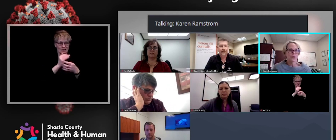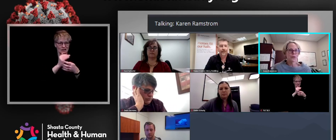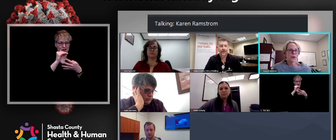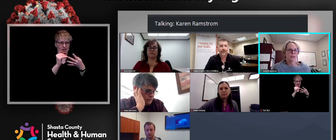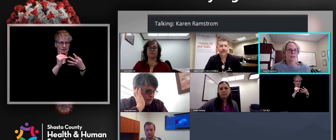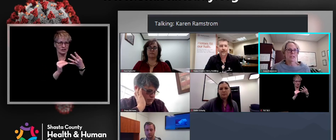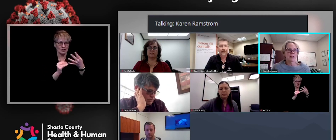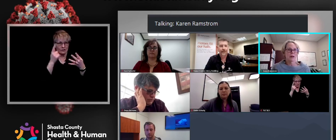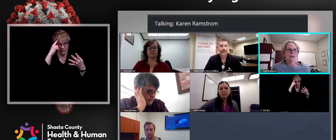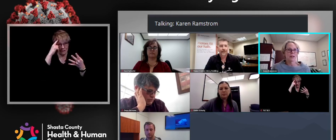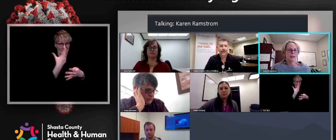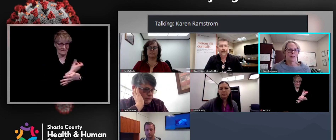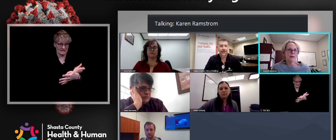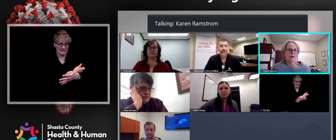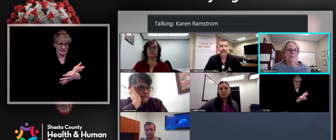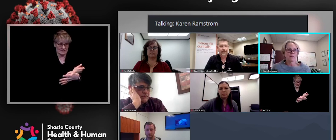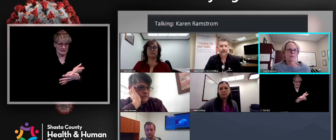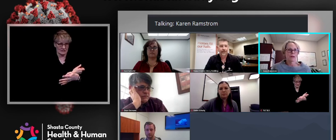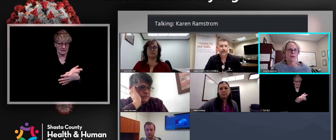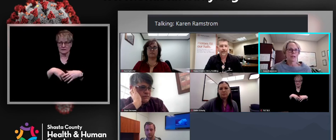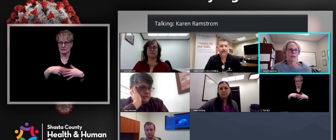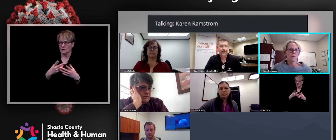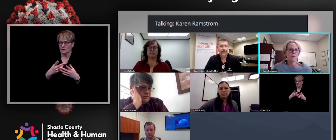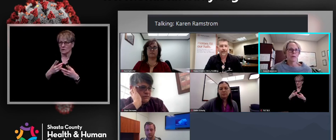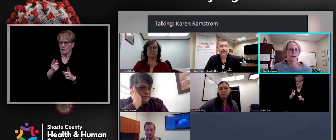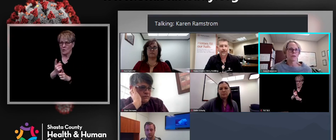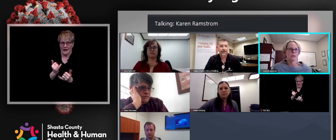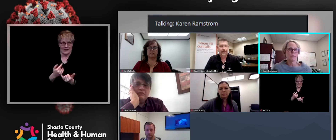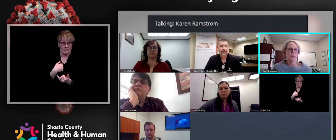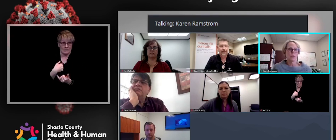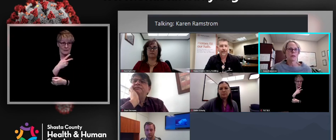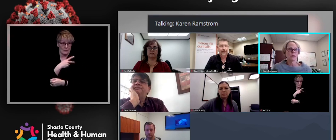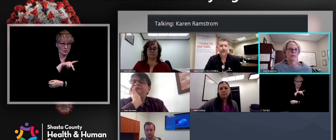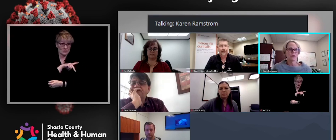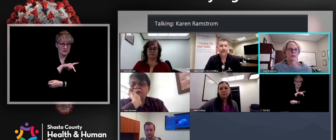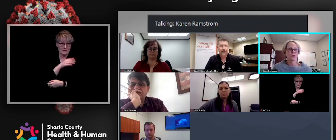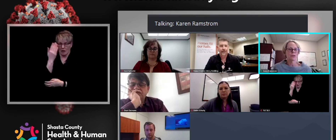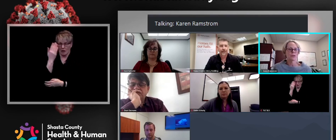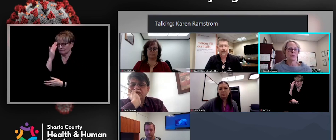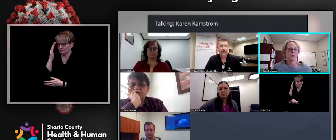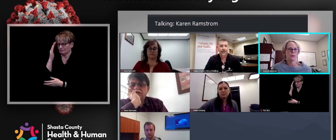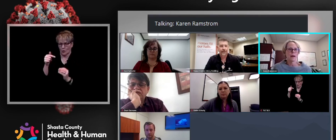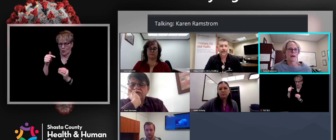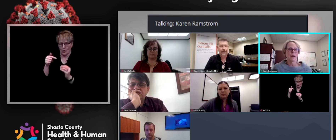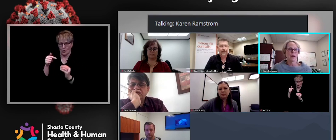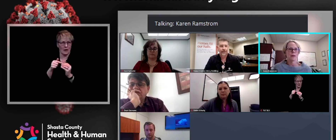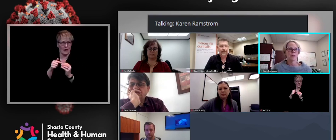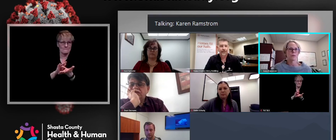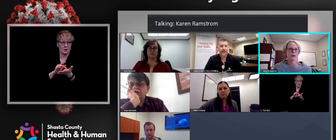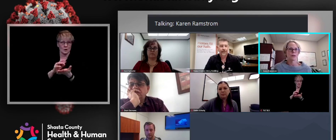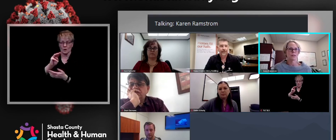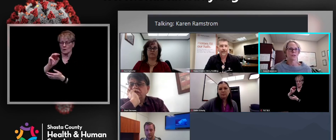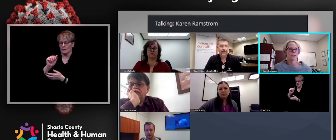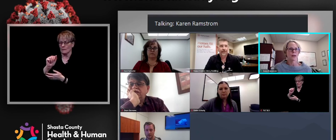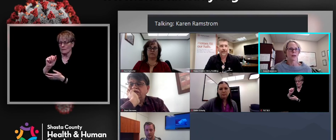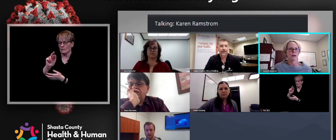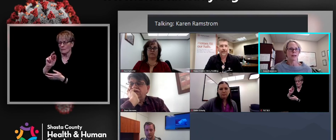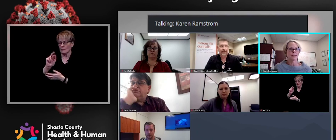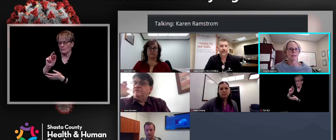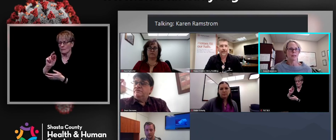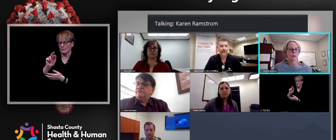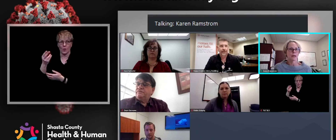know personally about any medical marijuana providers who have requested or signed up.